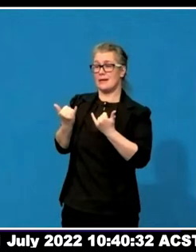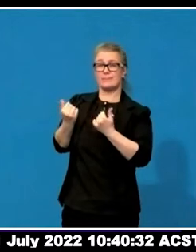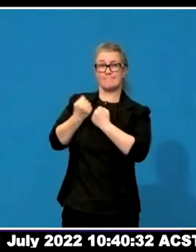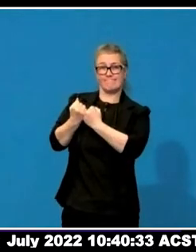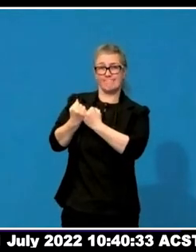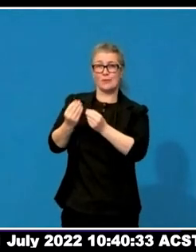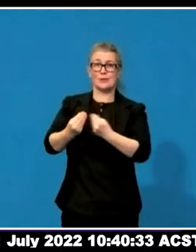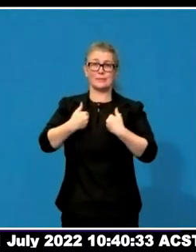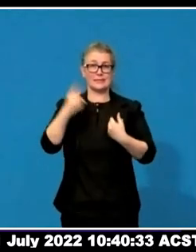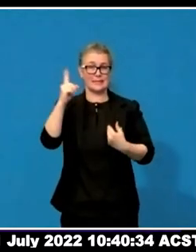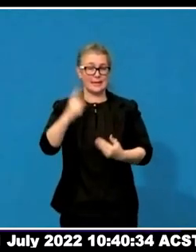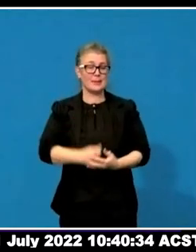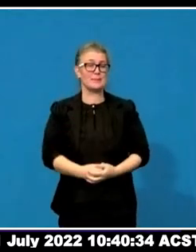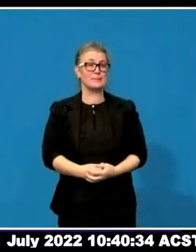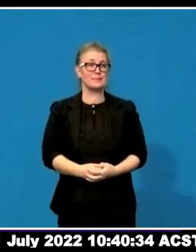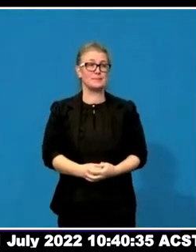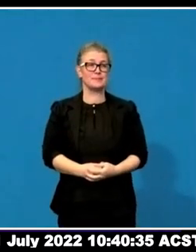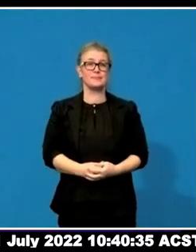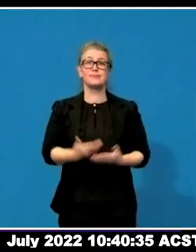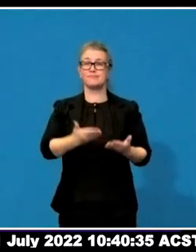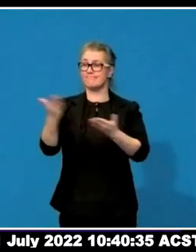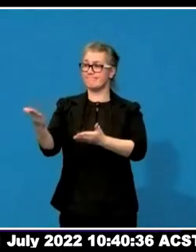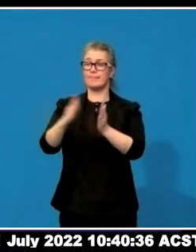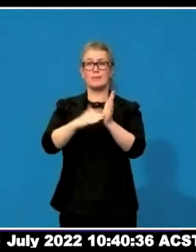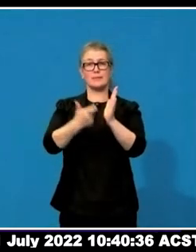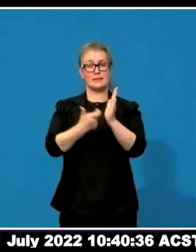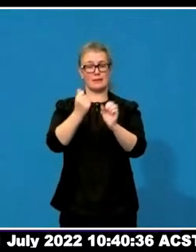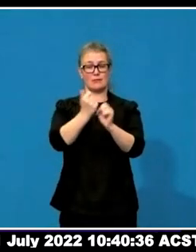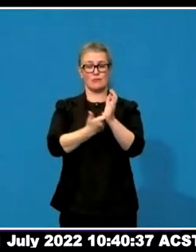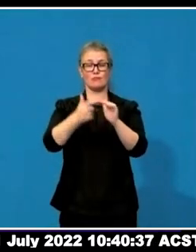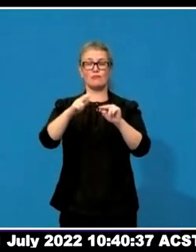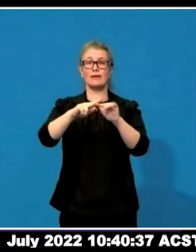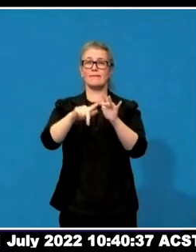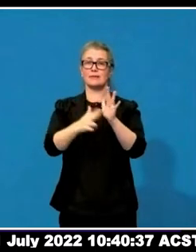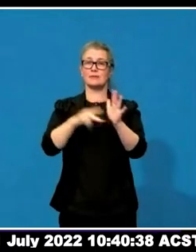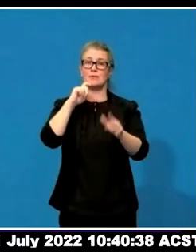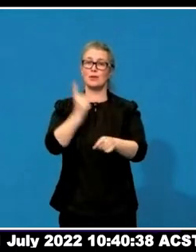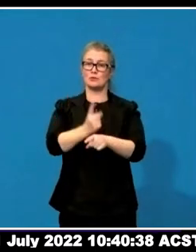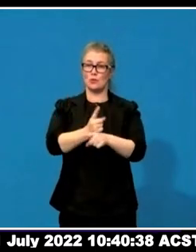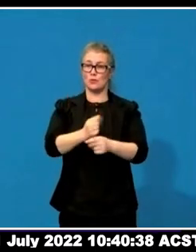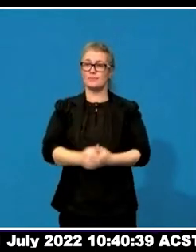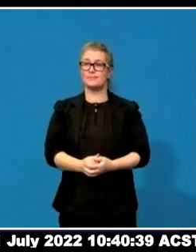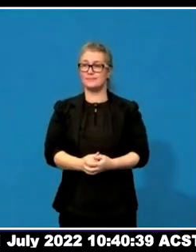Yes, Mr Griffin. MR GRIFFIN: Royal Commissioners, we also acknowledge and pay